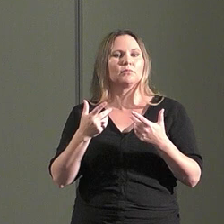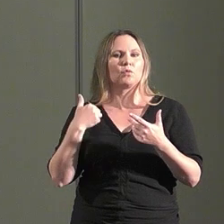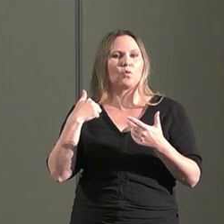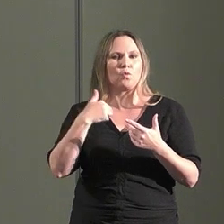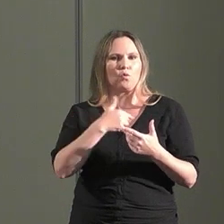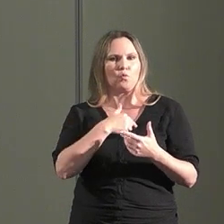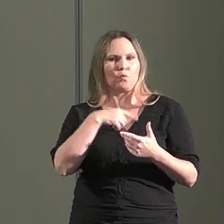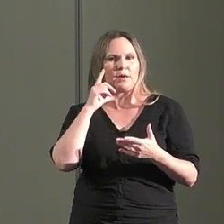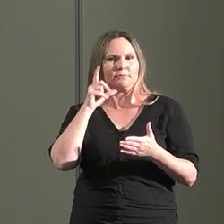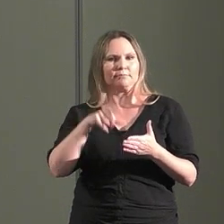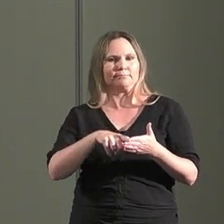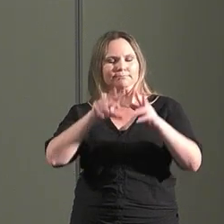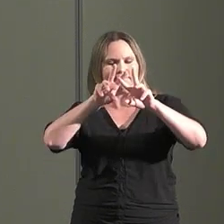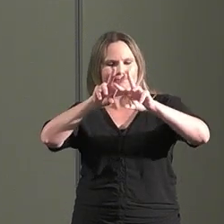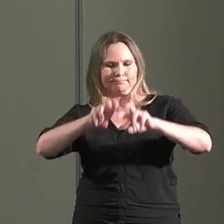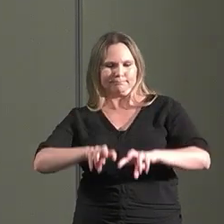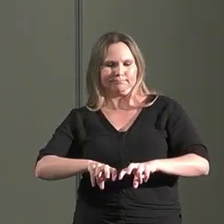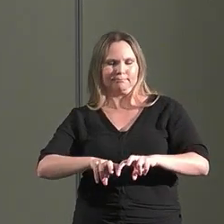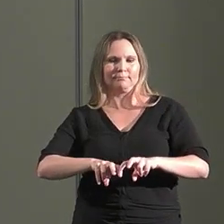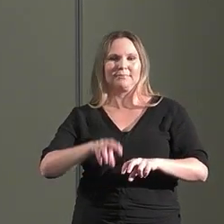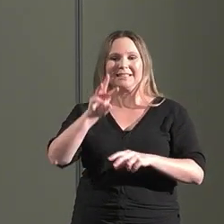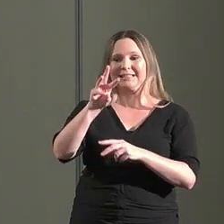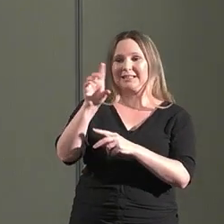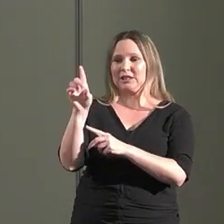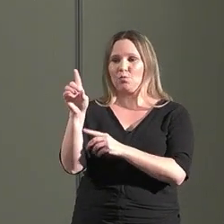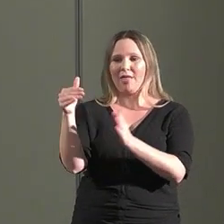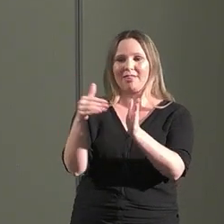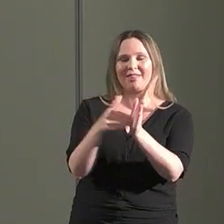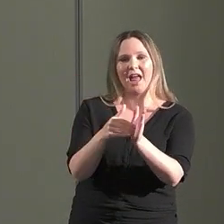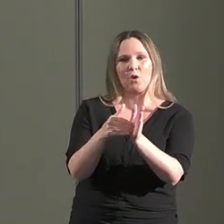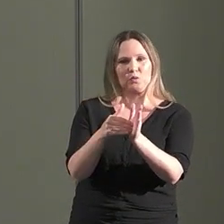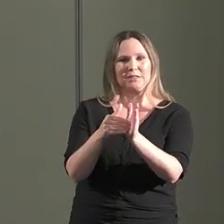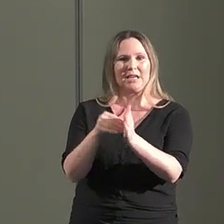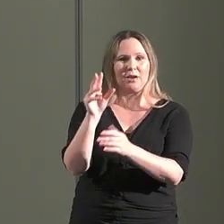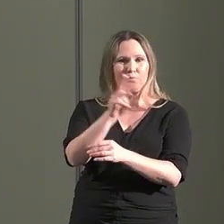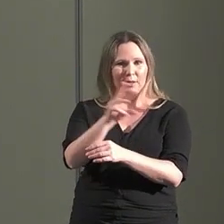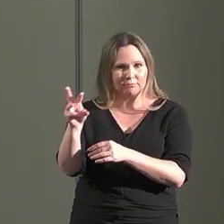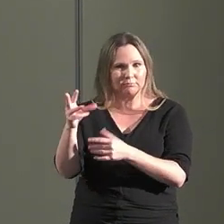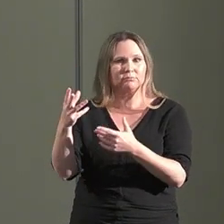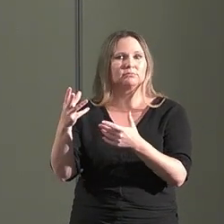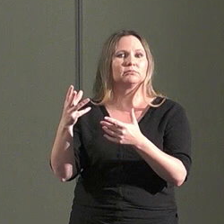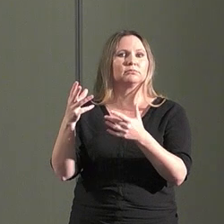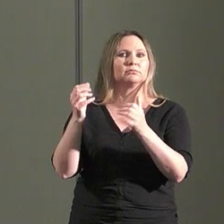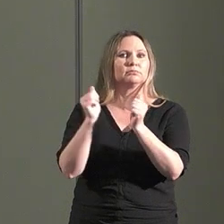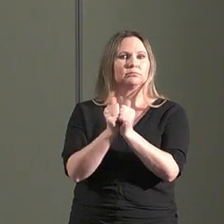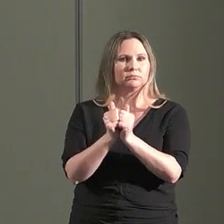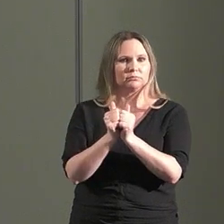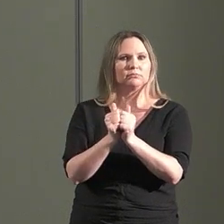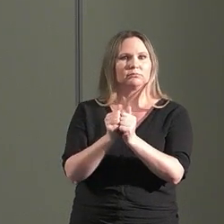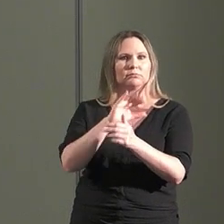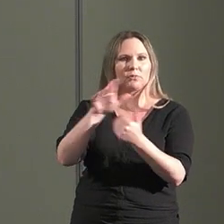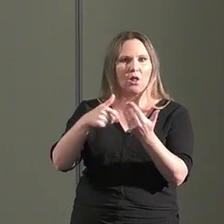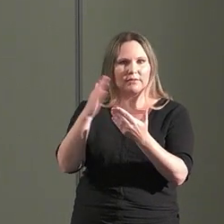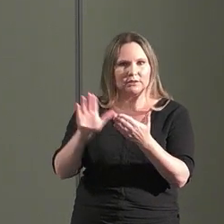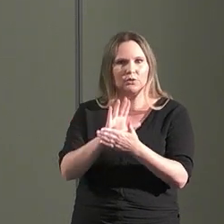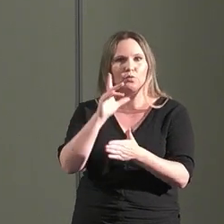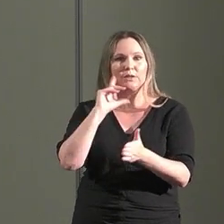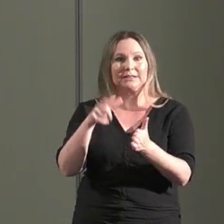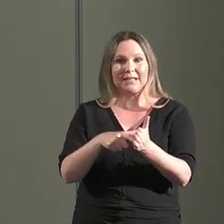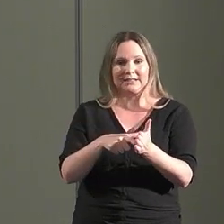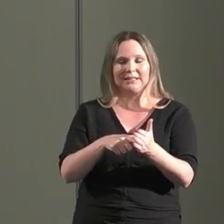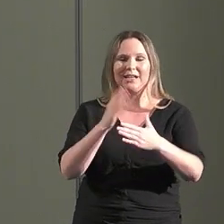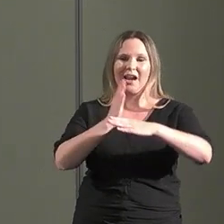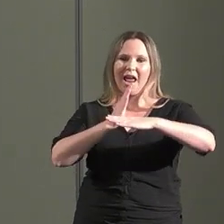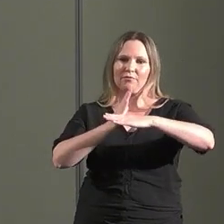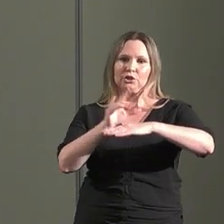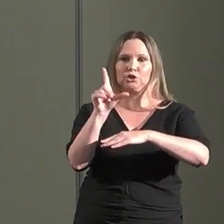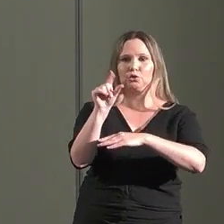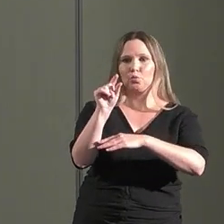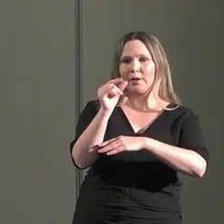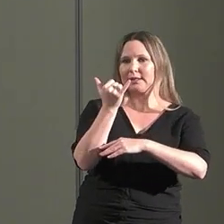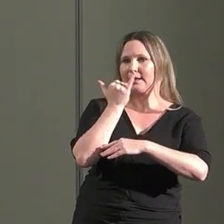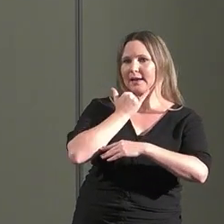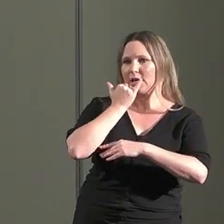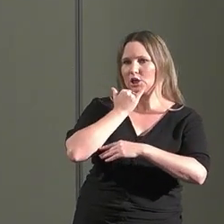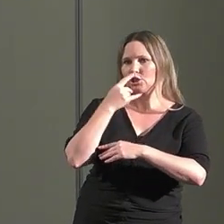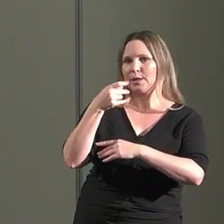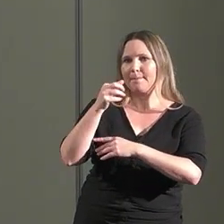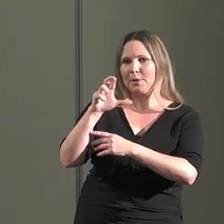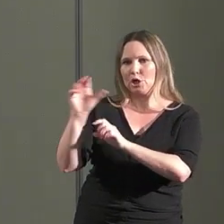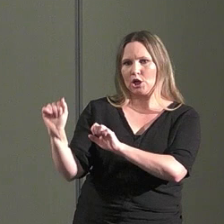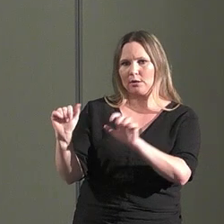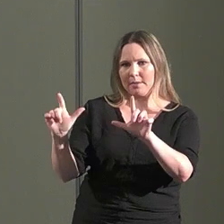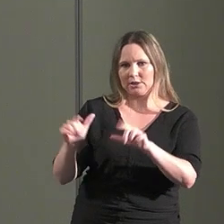61,000 pages across the institutions we detected 20 errors per page.